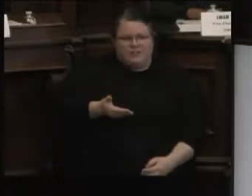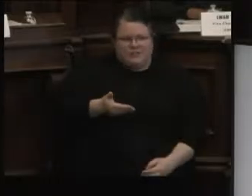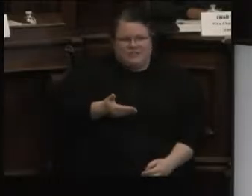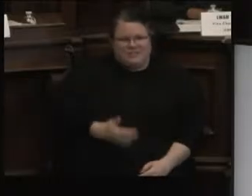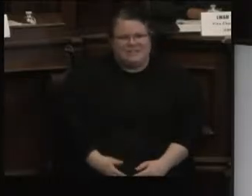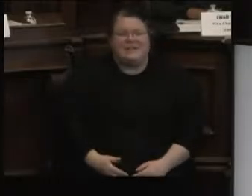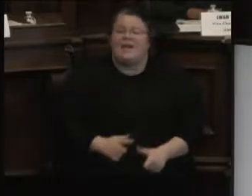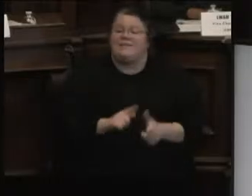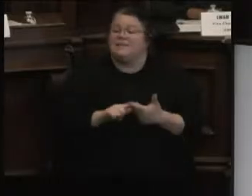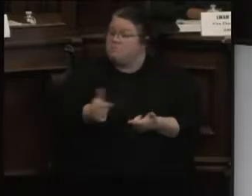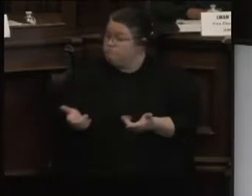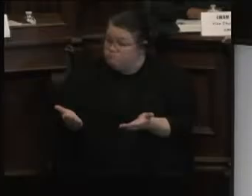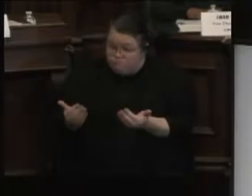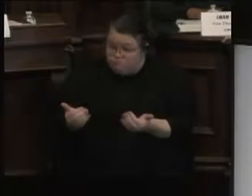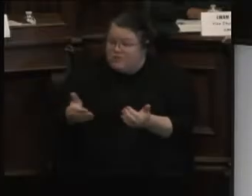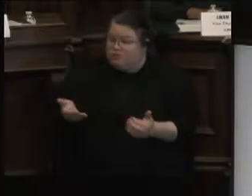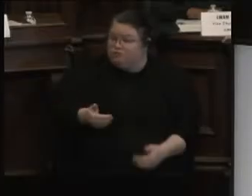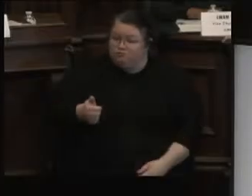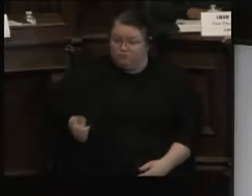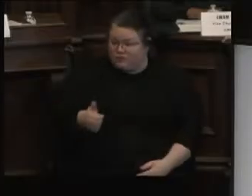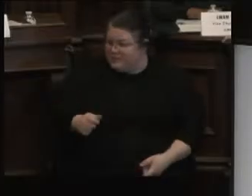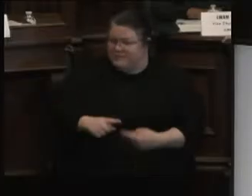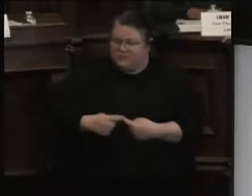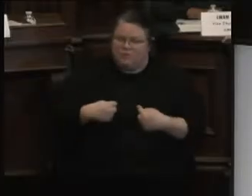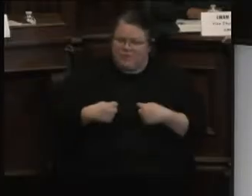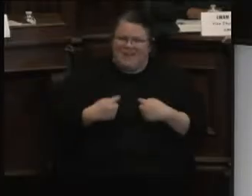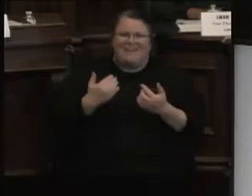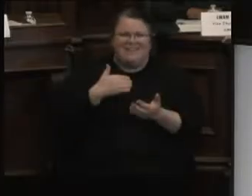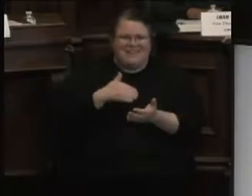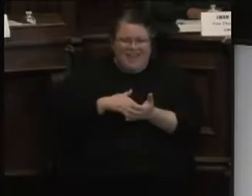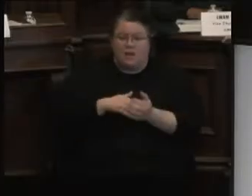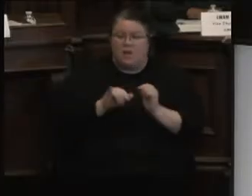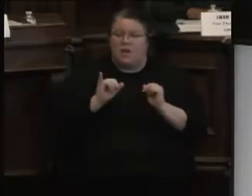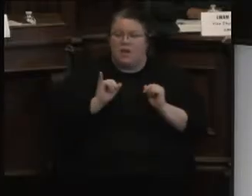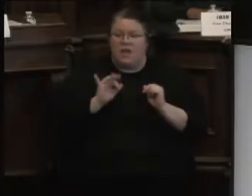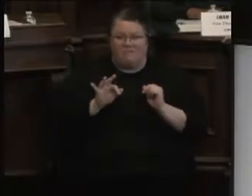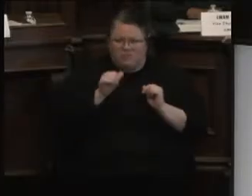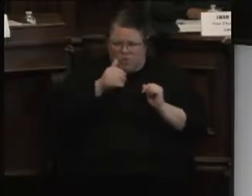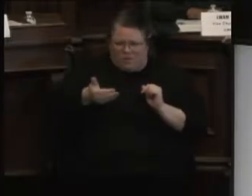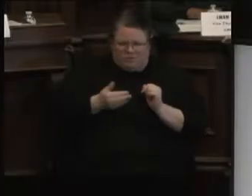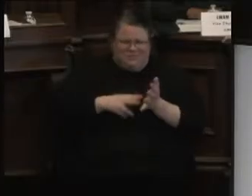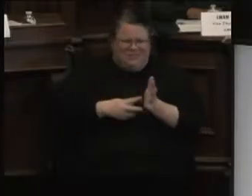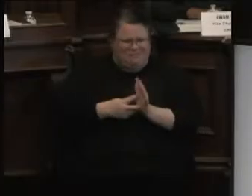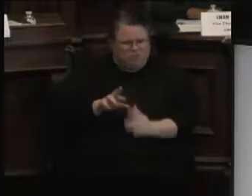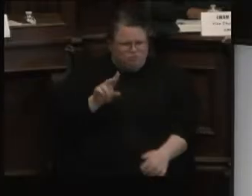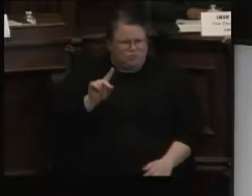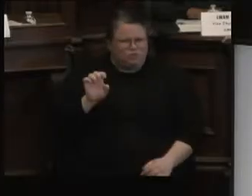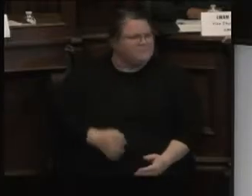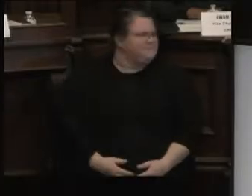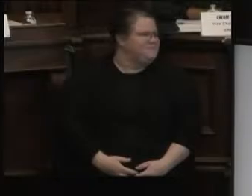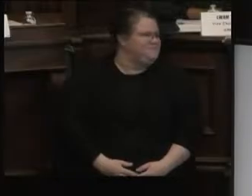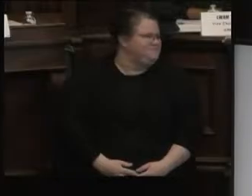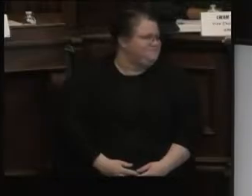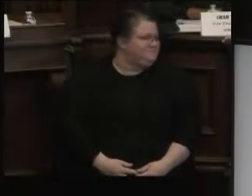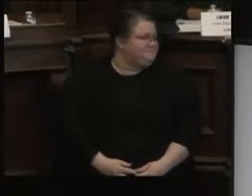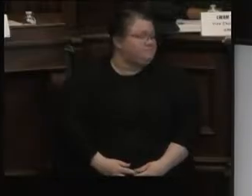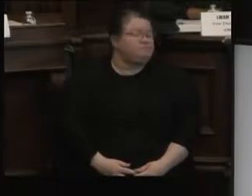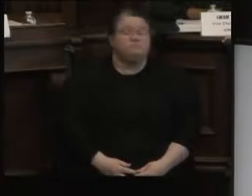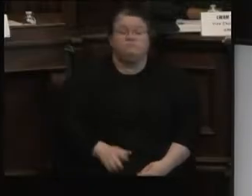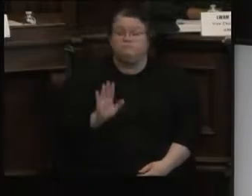stop as an interpreter. Say, hi, my name is introduce myself and